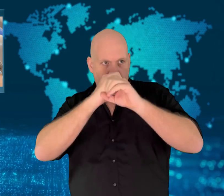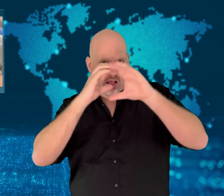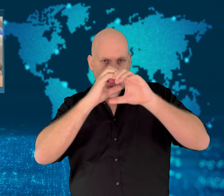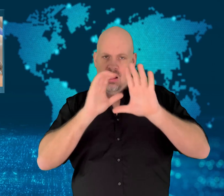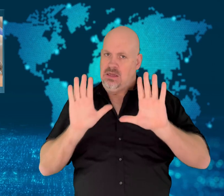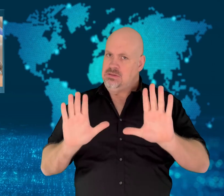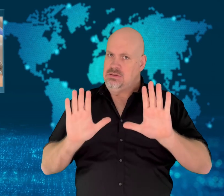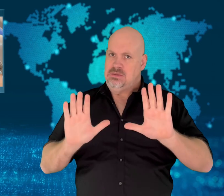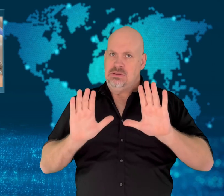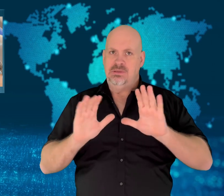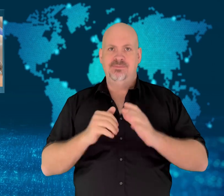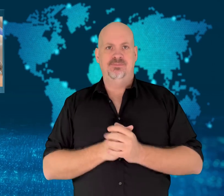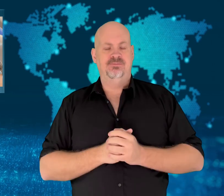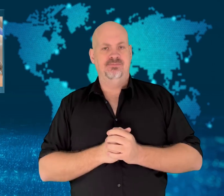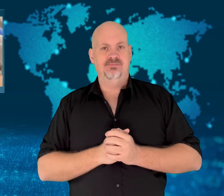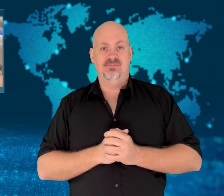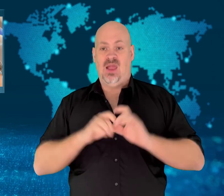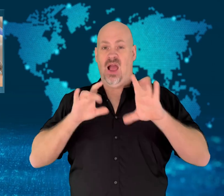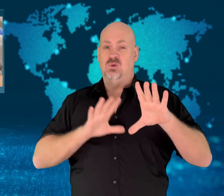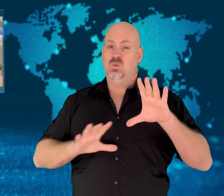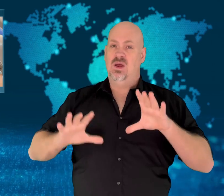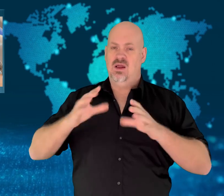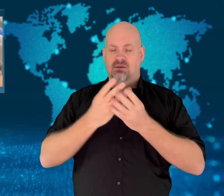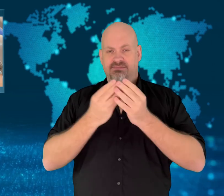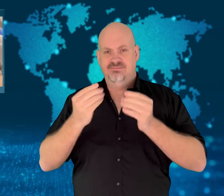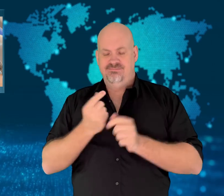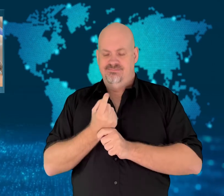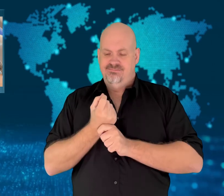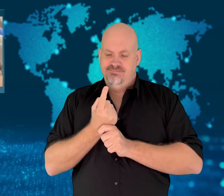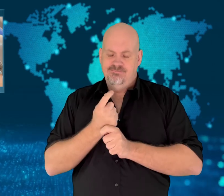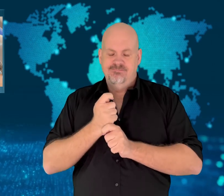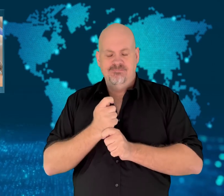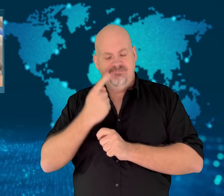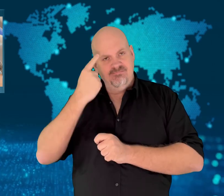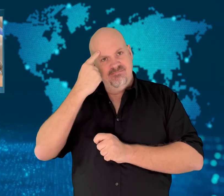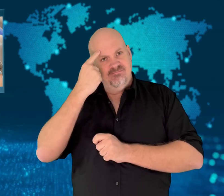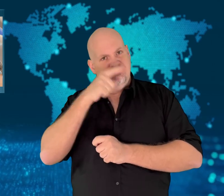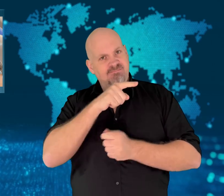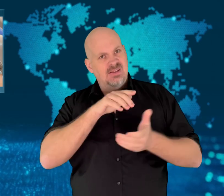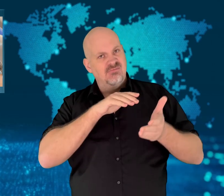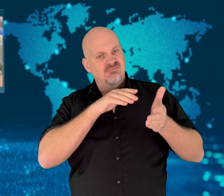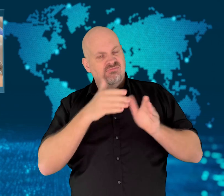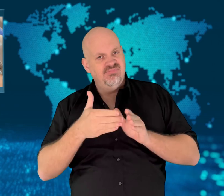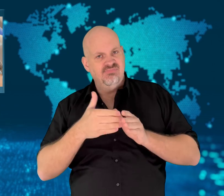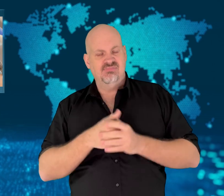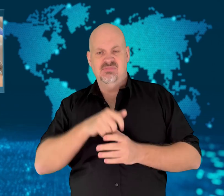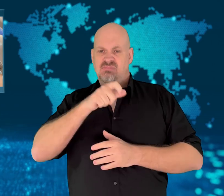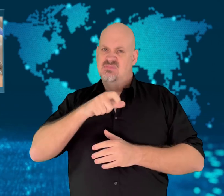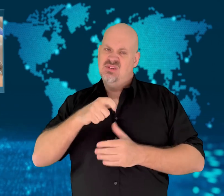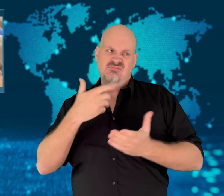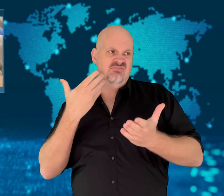Vigils for the boy took place all over Australia as people demanded